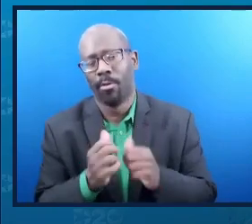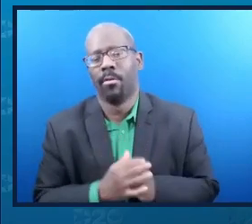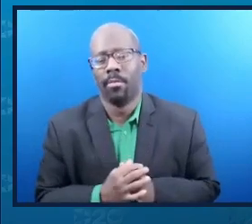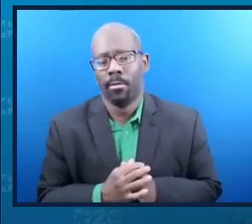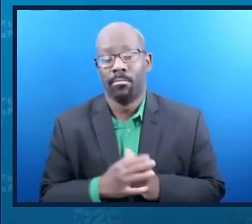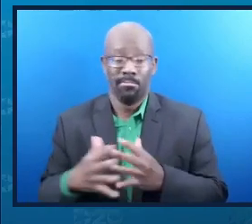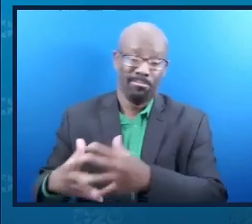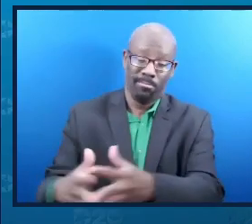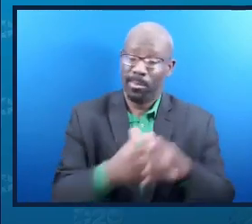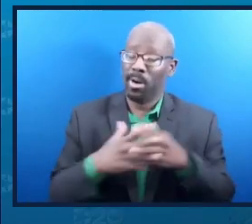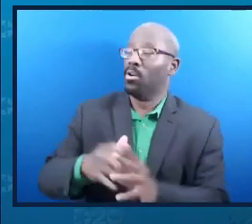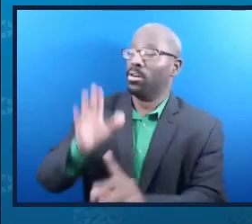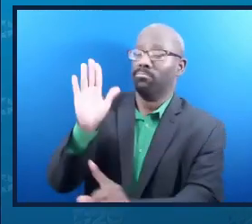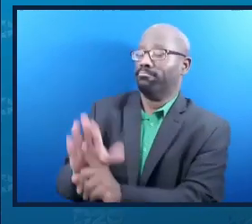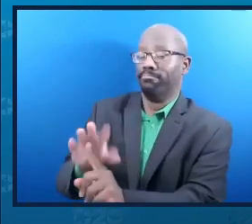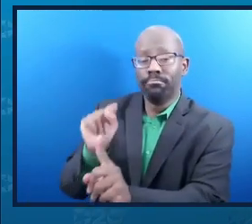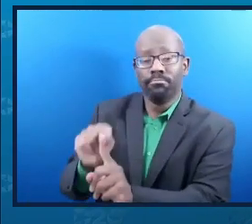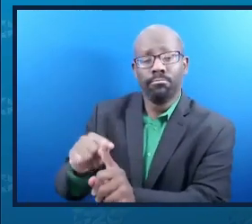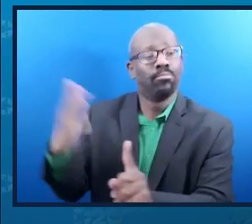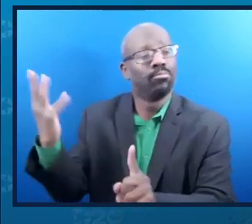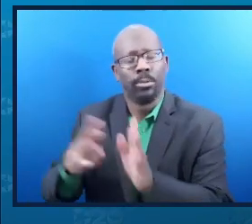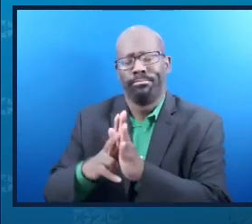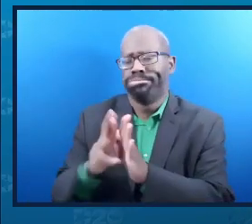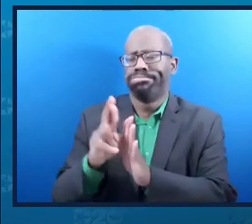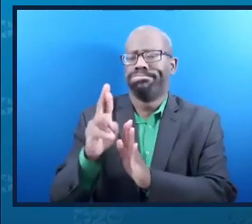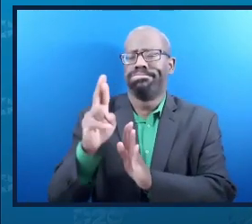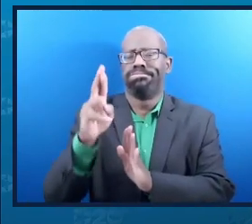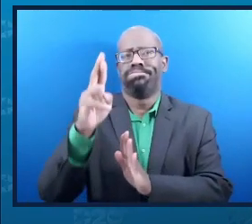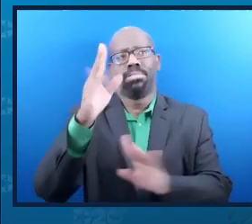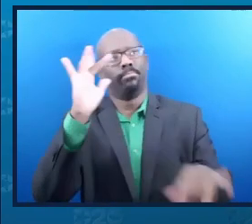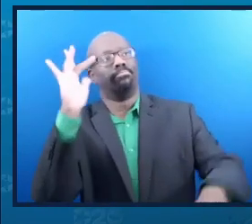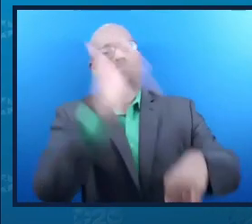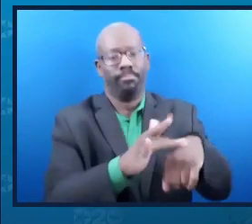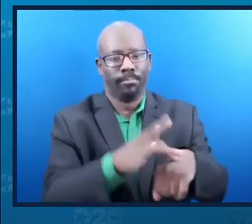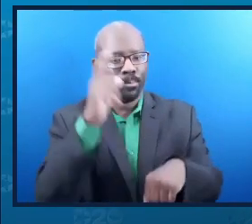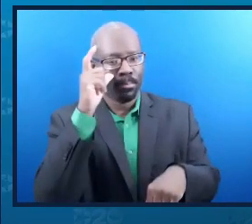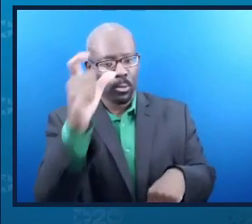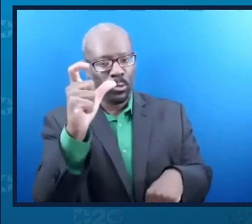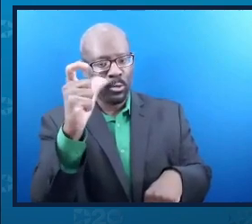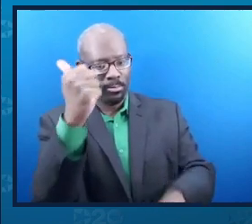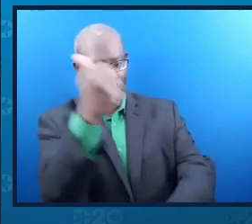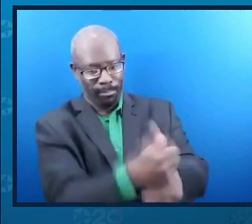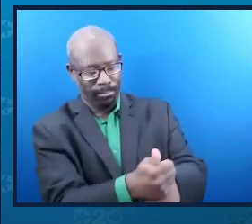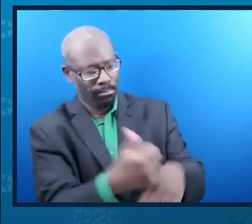A HARD WORK, GOING TO THE MOON WAS ALL THREE.